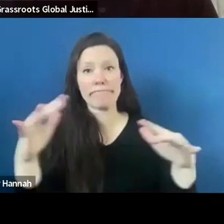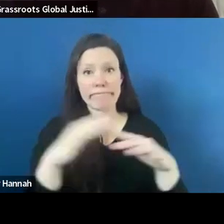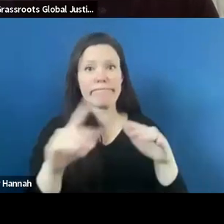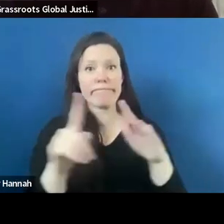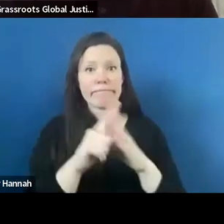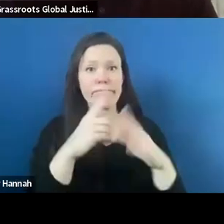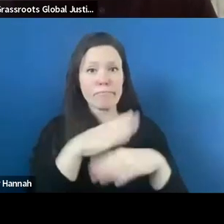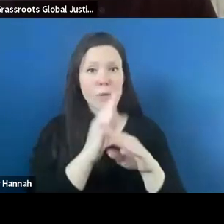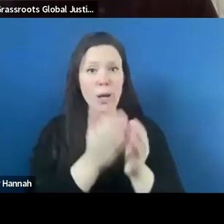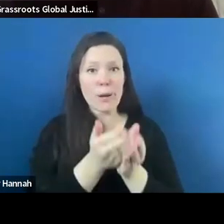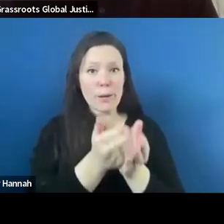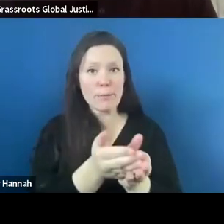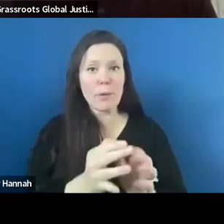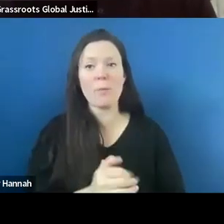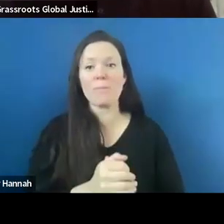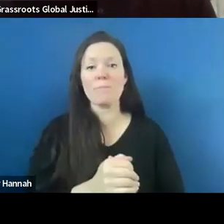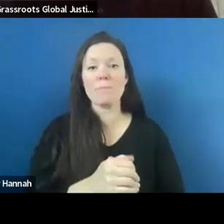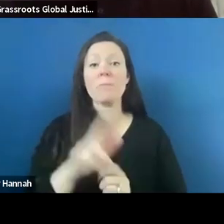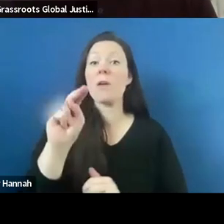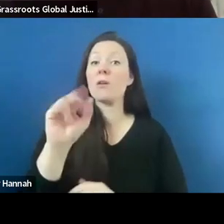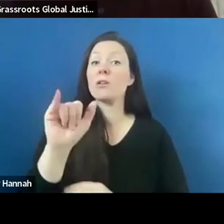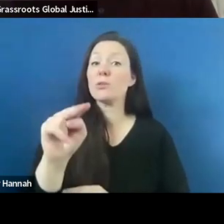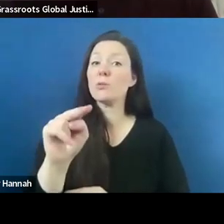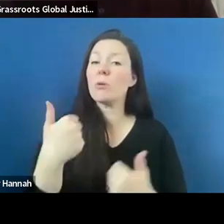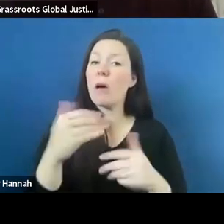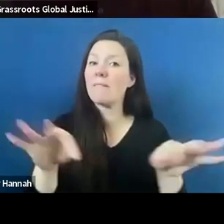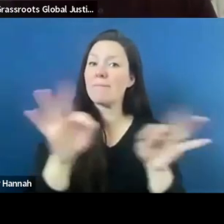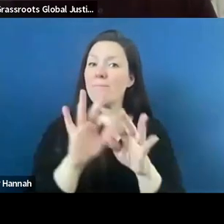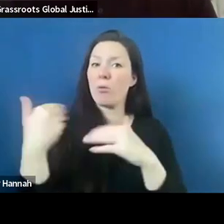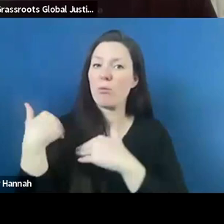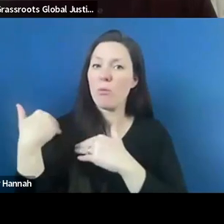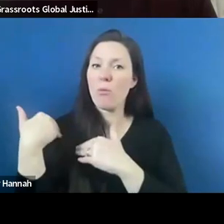I think unions play an important role in making sure that